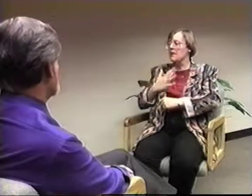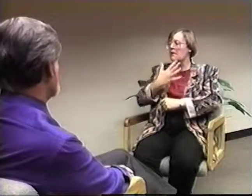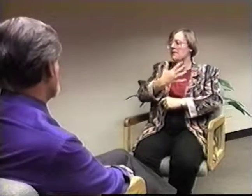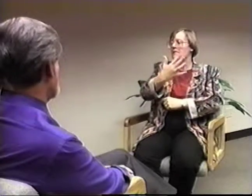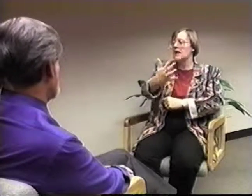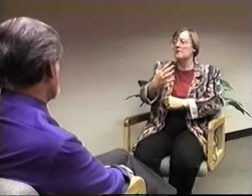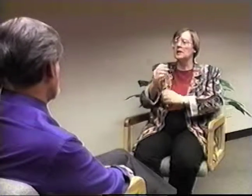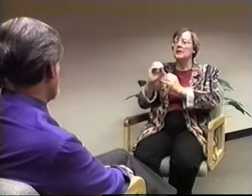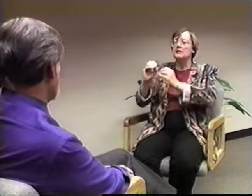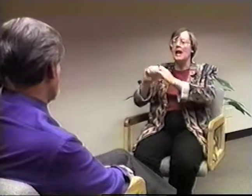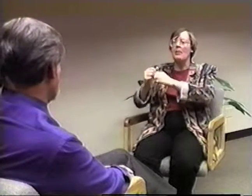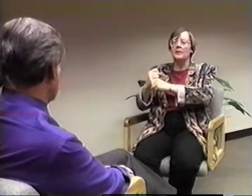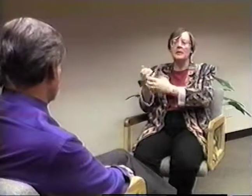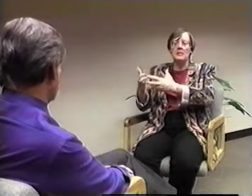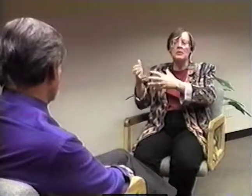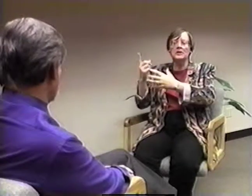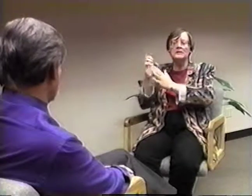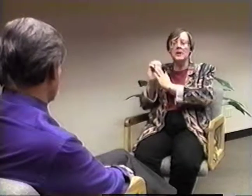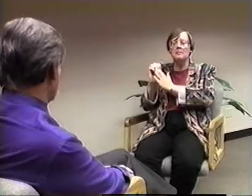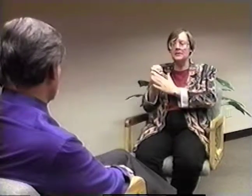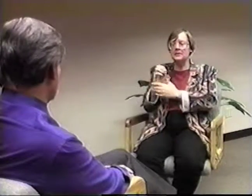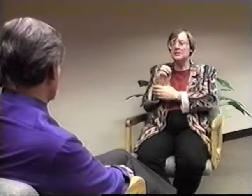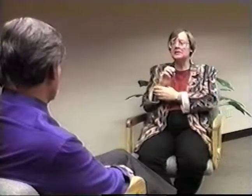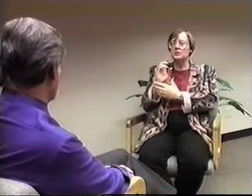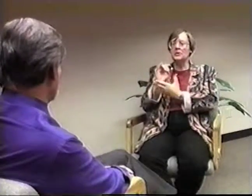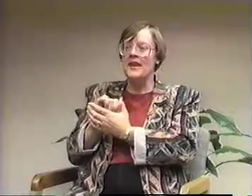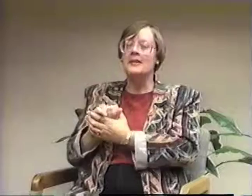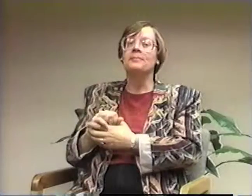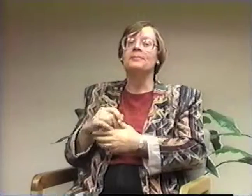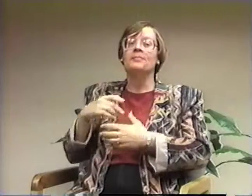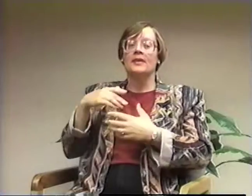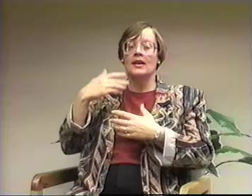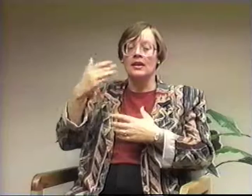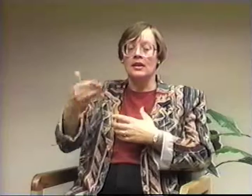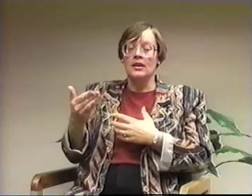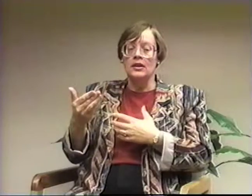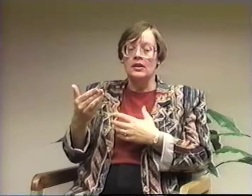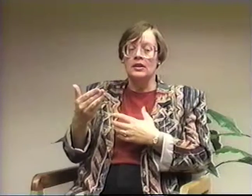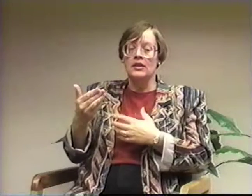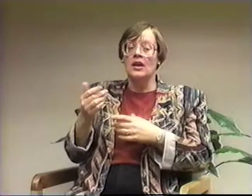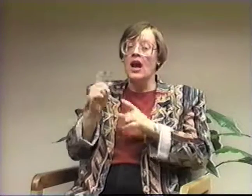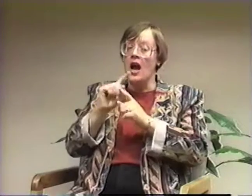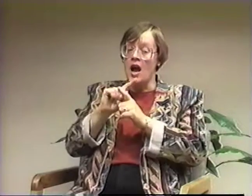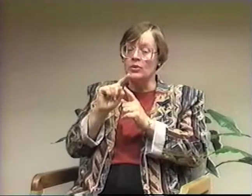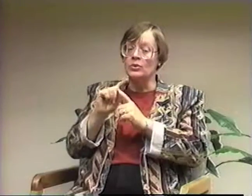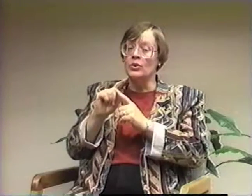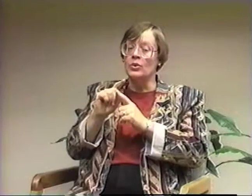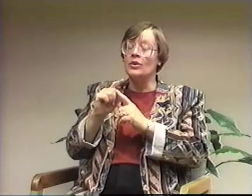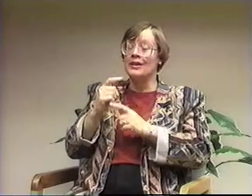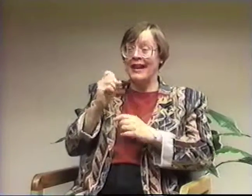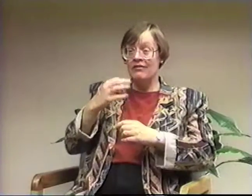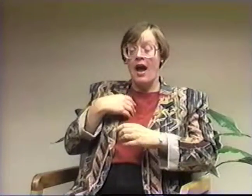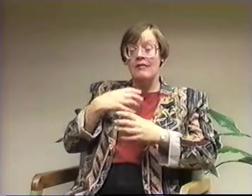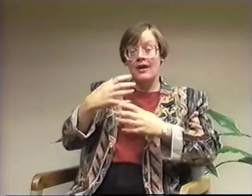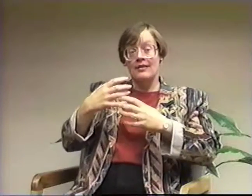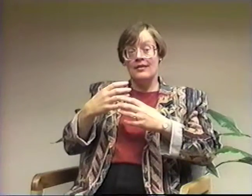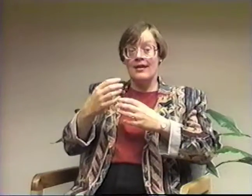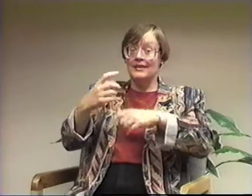The three of us will then teach a group of about five other people, for a total of fifteen.